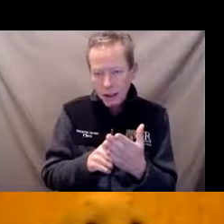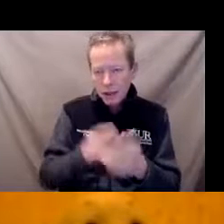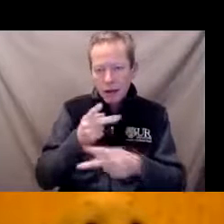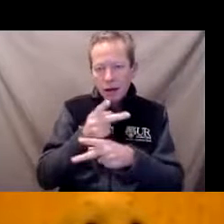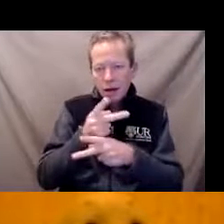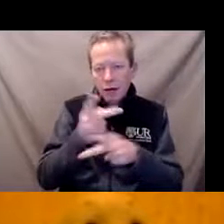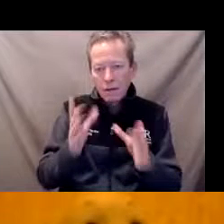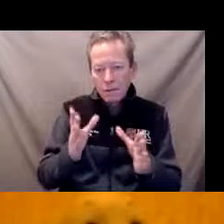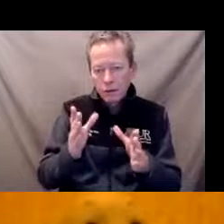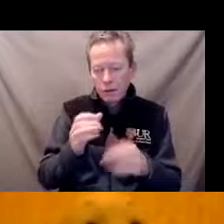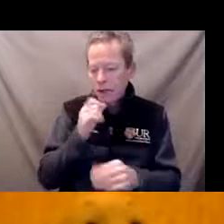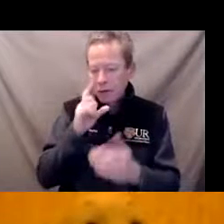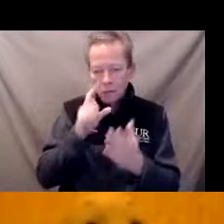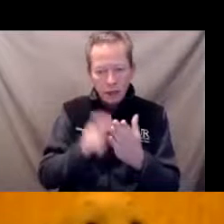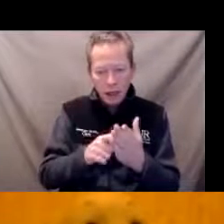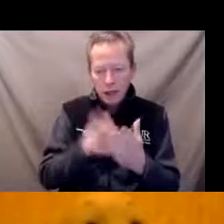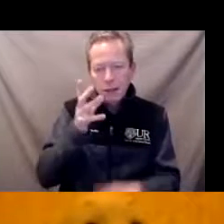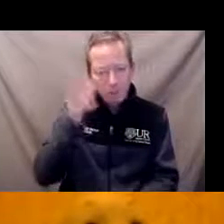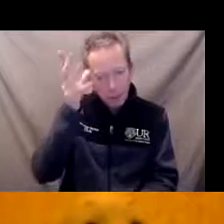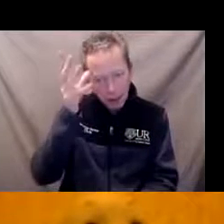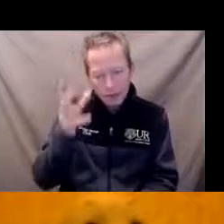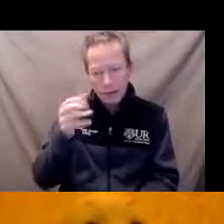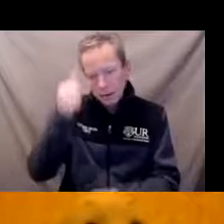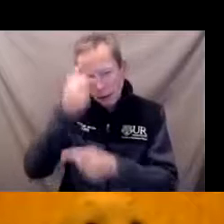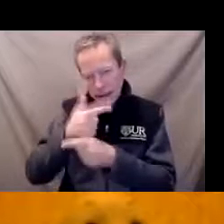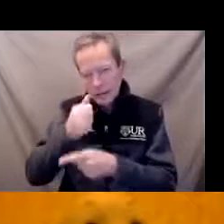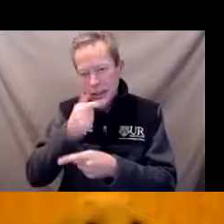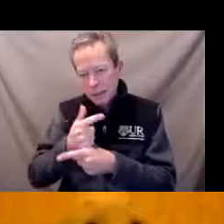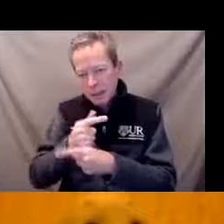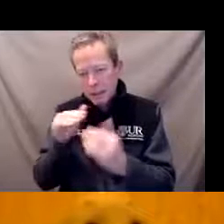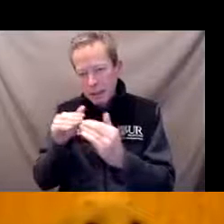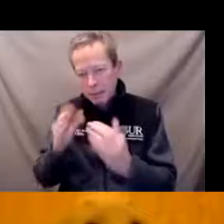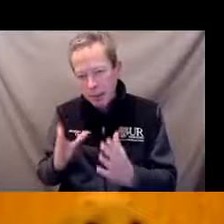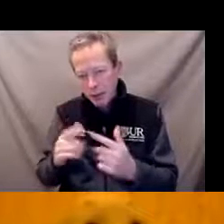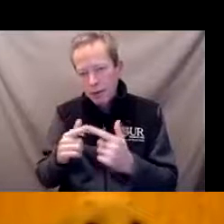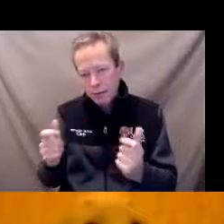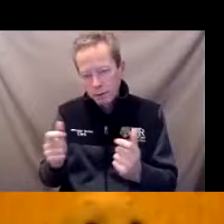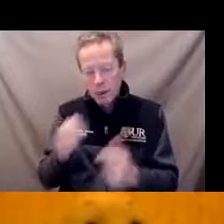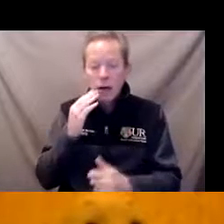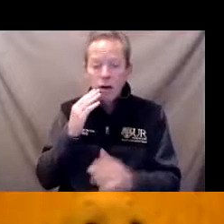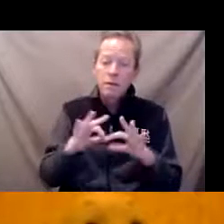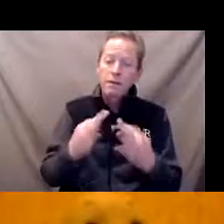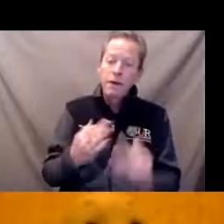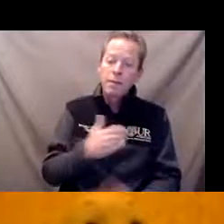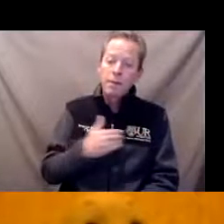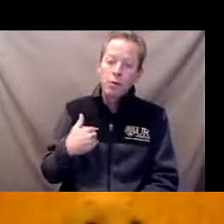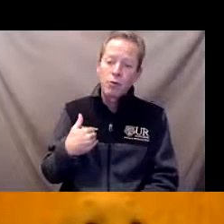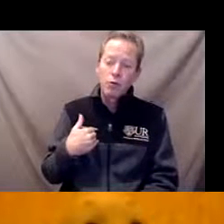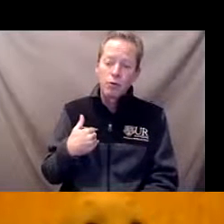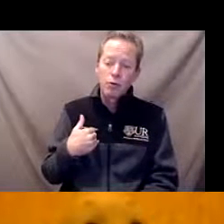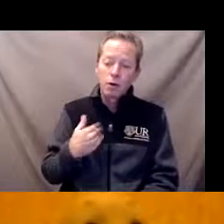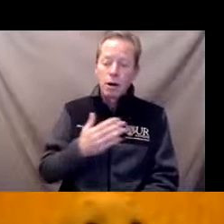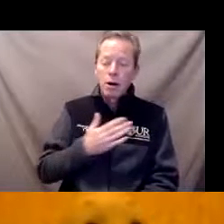don't recognize their parents siblings peers and i know as a family member my mom had dementia